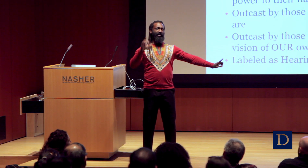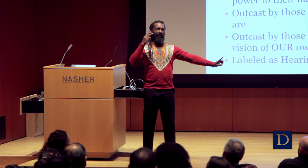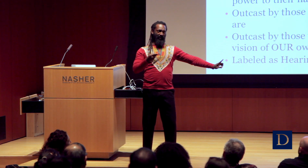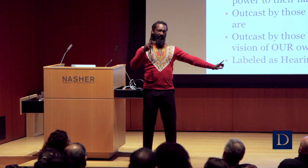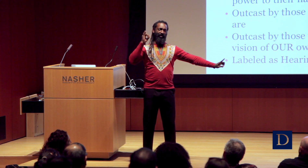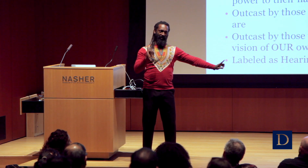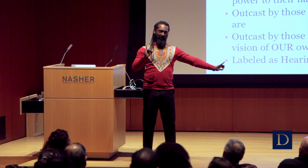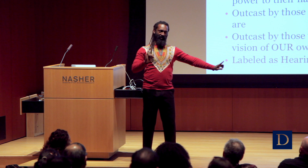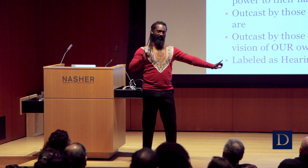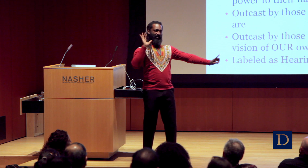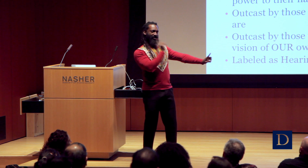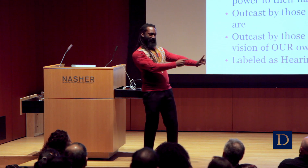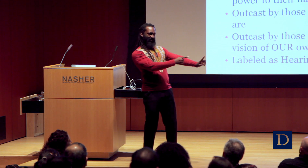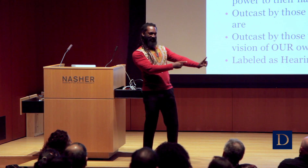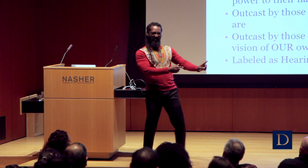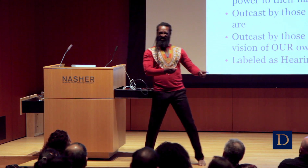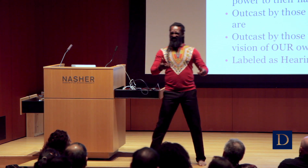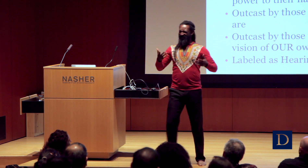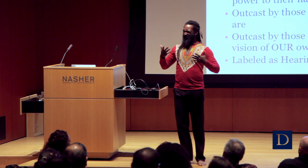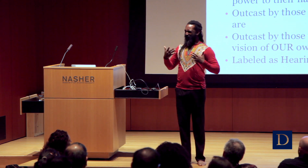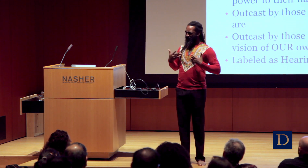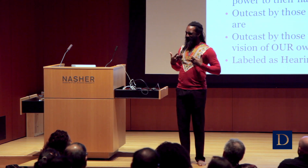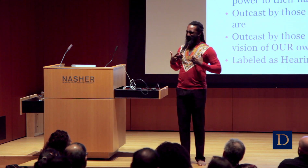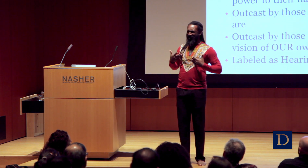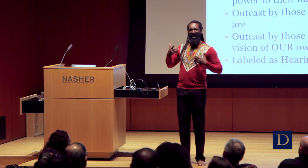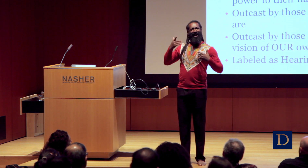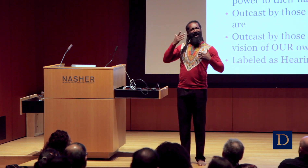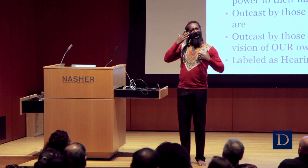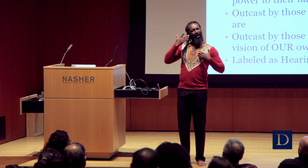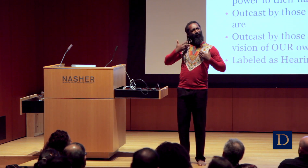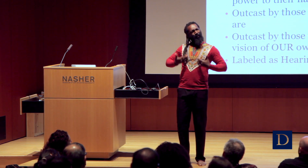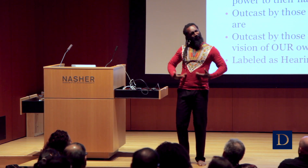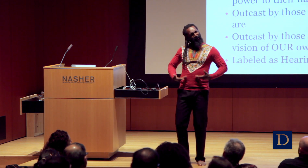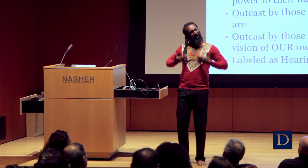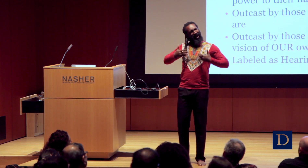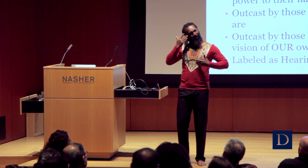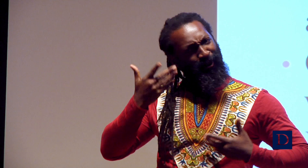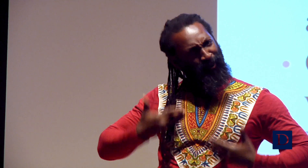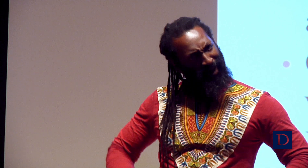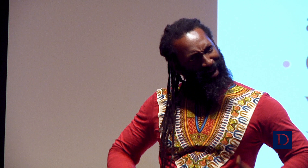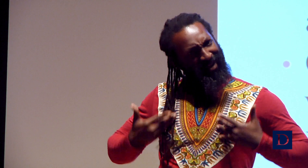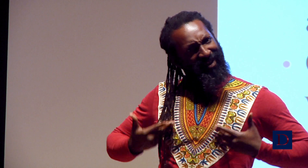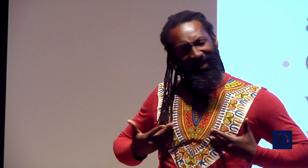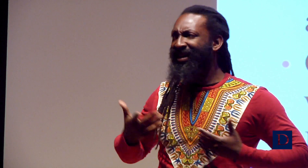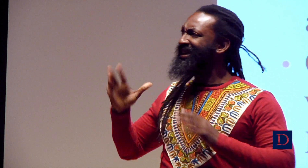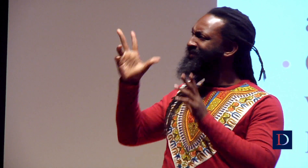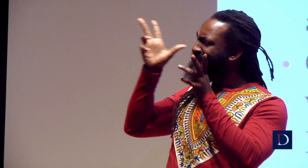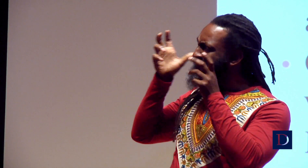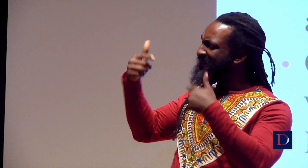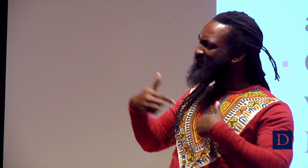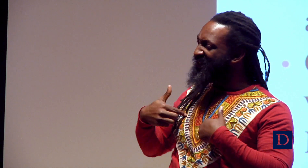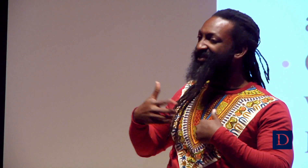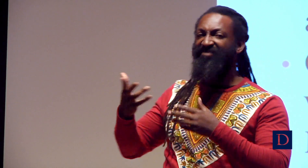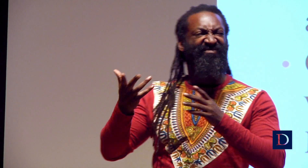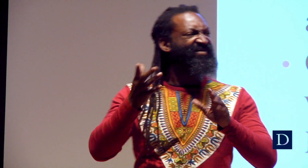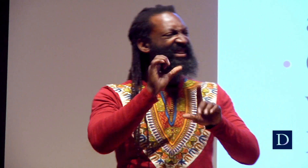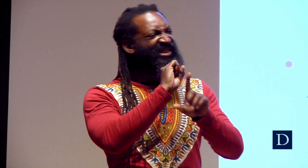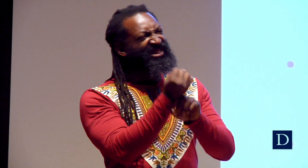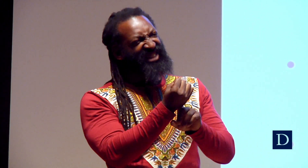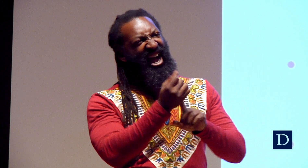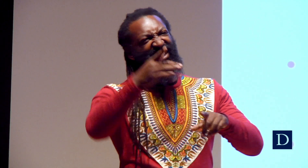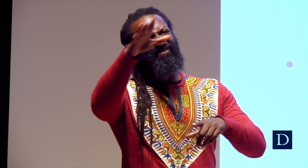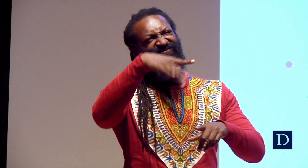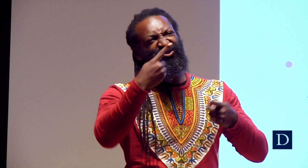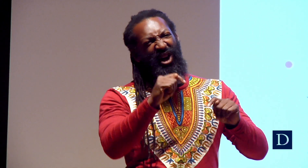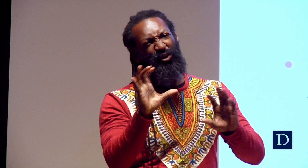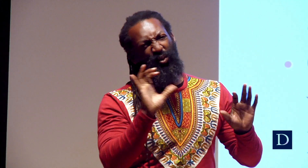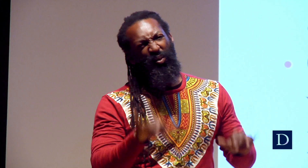So when somebody else uses those labels, then, to me, I look at myself and I know who I am.